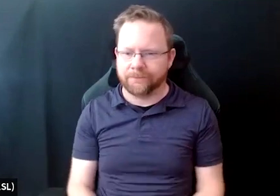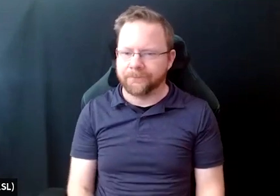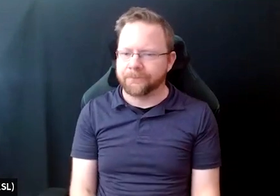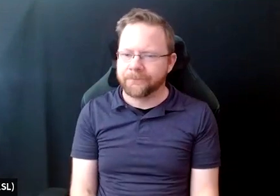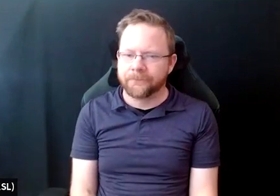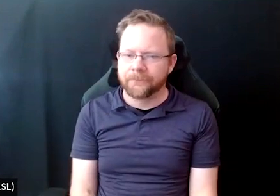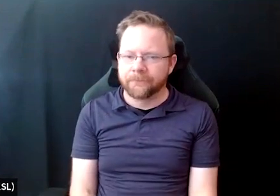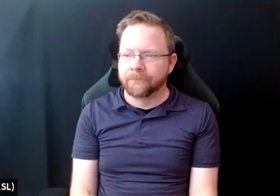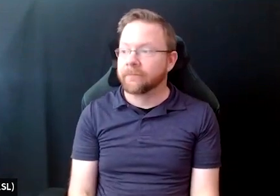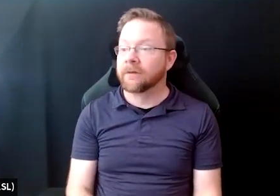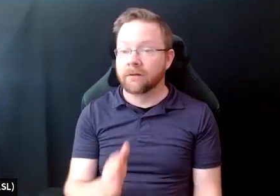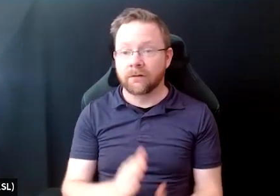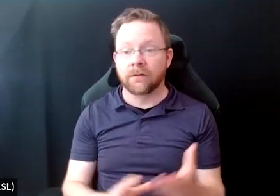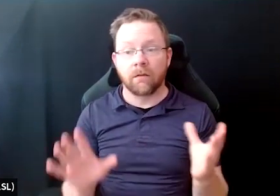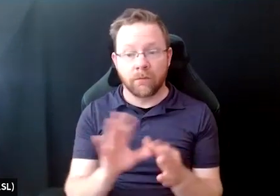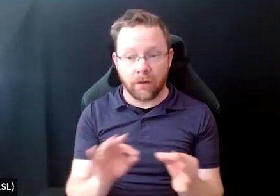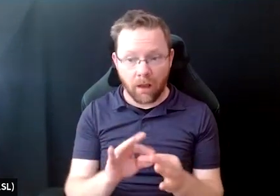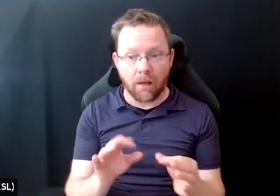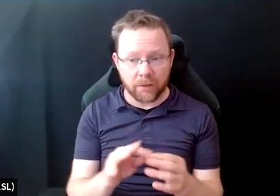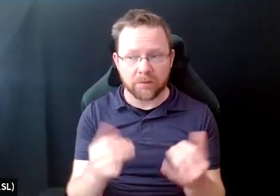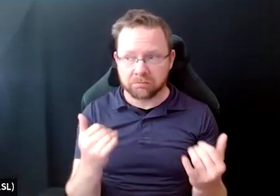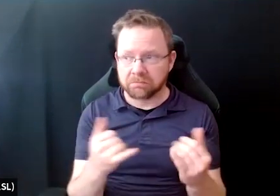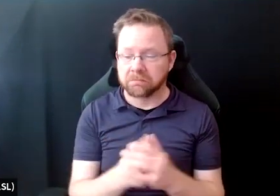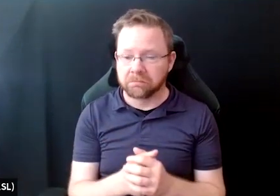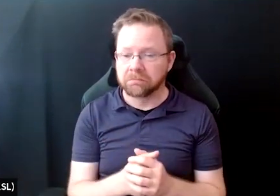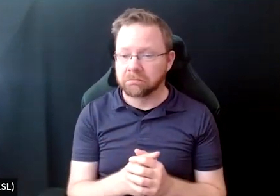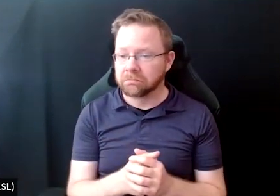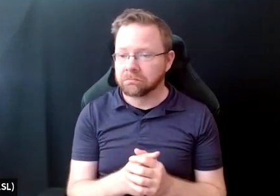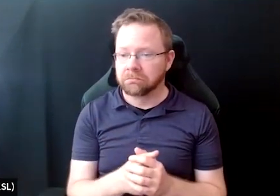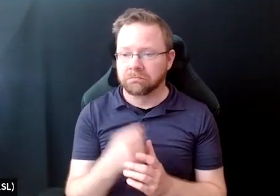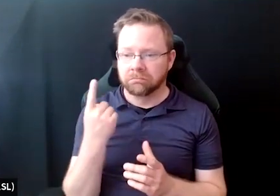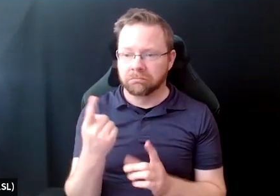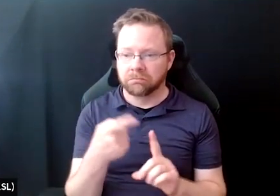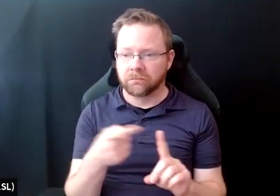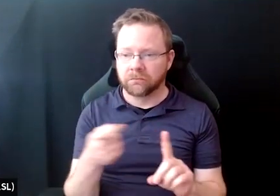We do have some comments in the meantime, including one from Irene,